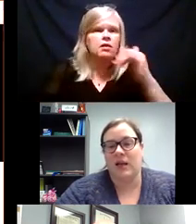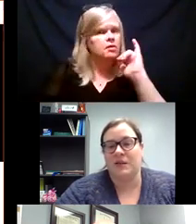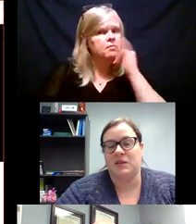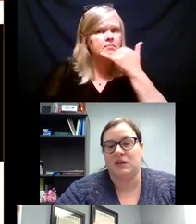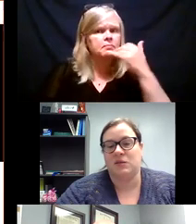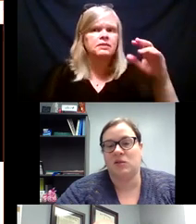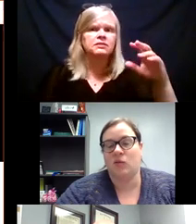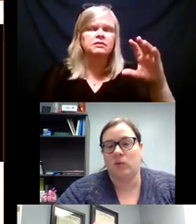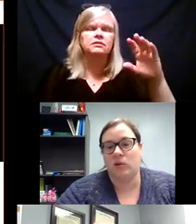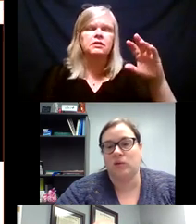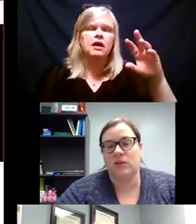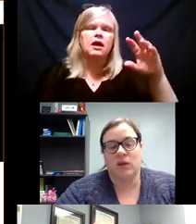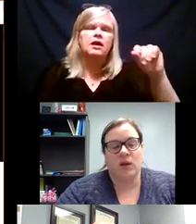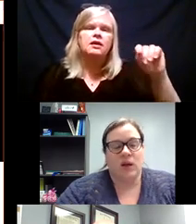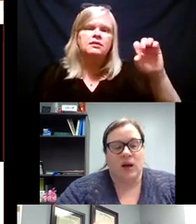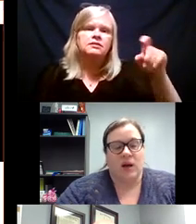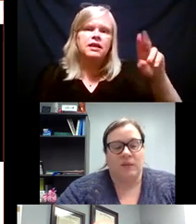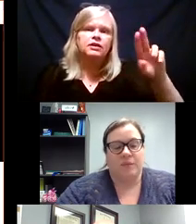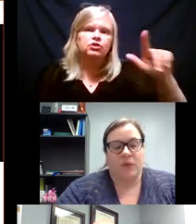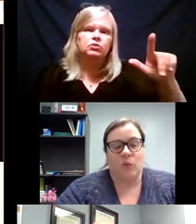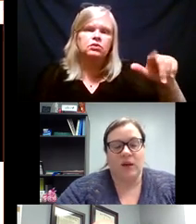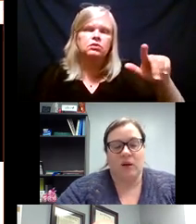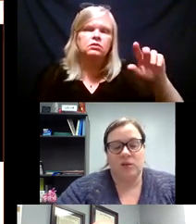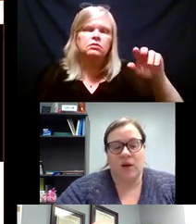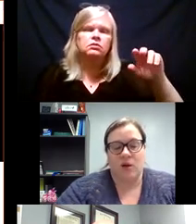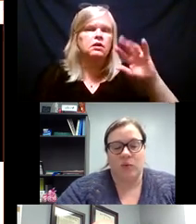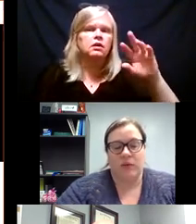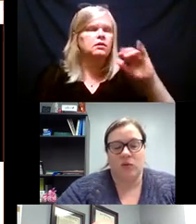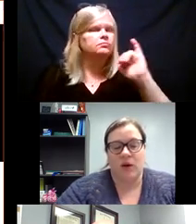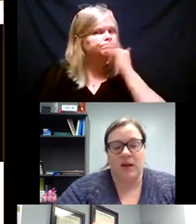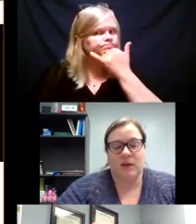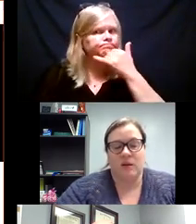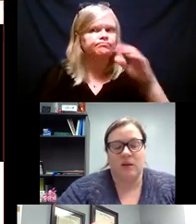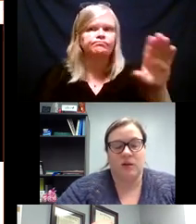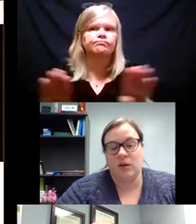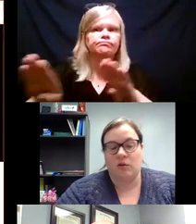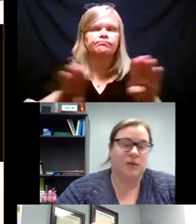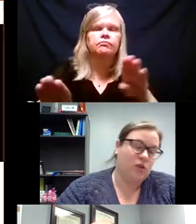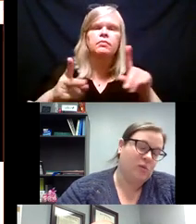CASES IN SCHOOLS. WE CAN ALSO HELP WITH CONSUMER